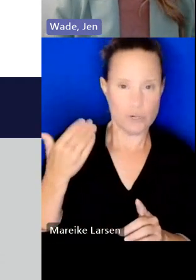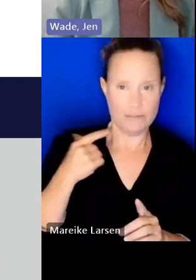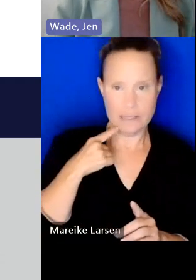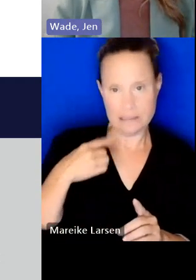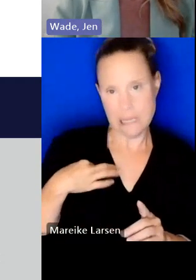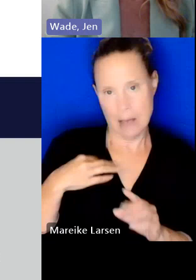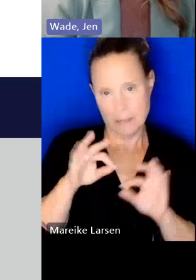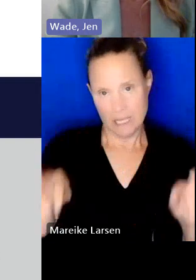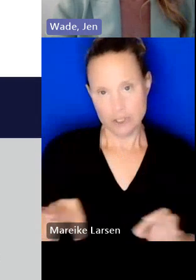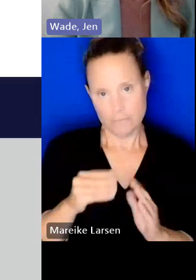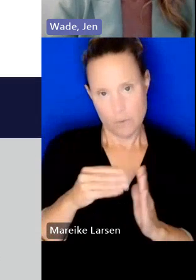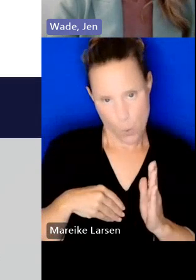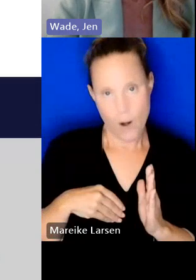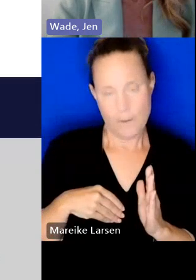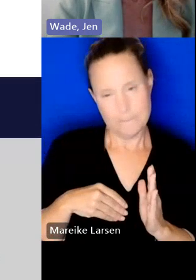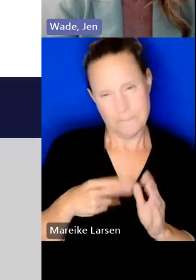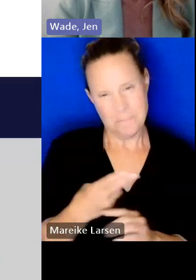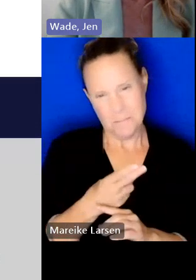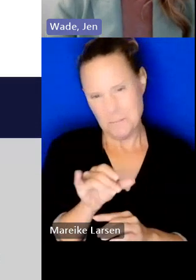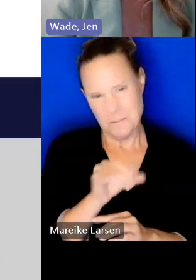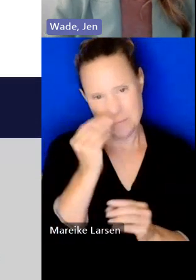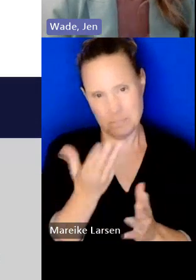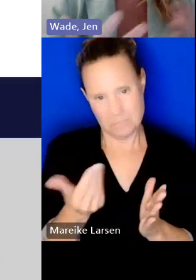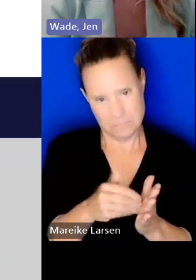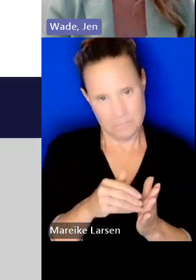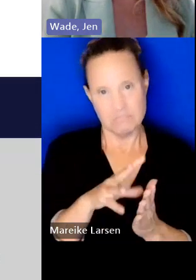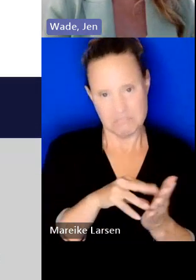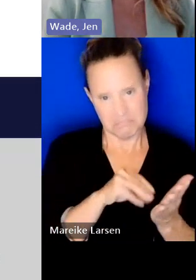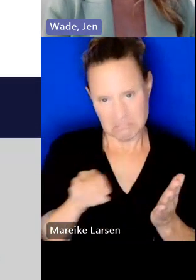When completing the submission of the benefit of the bargain round,